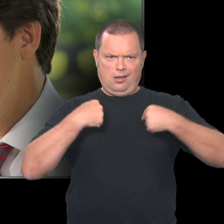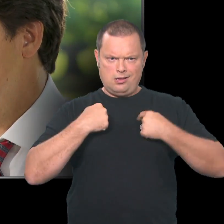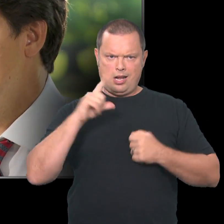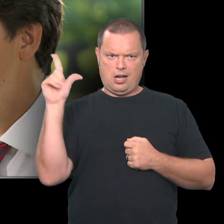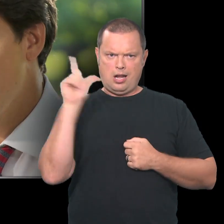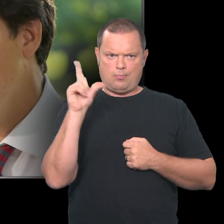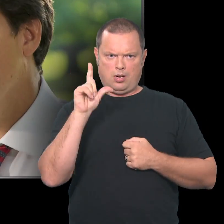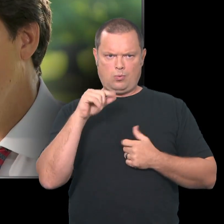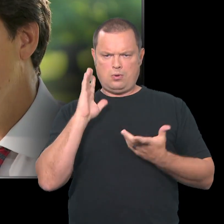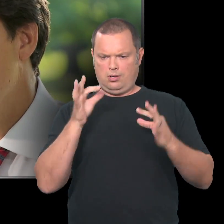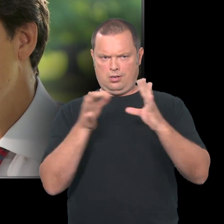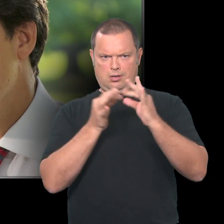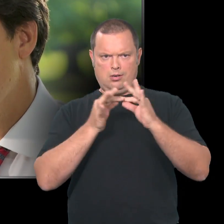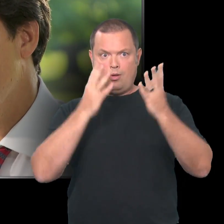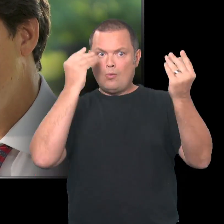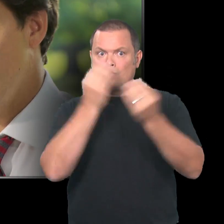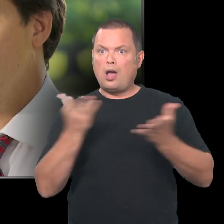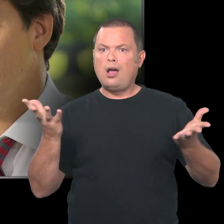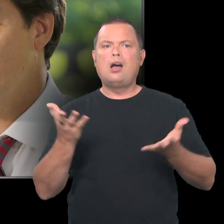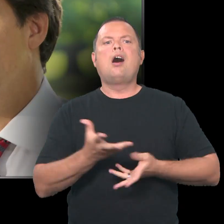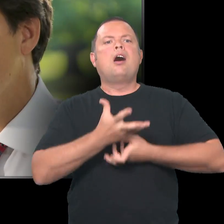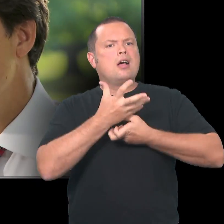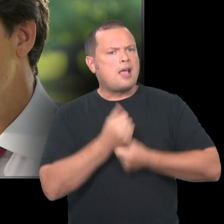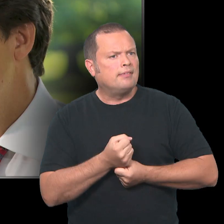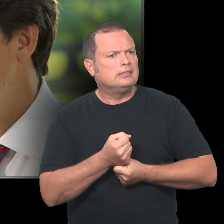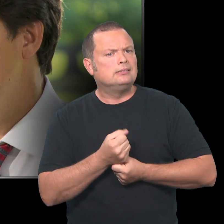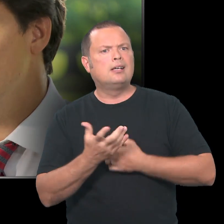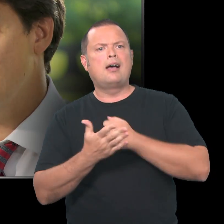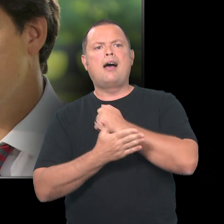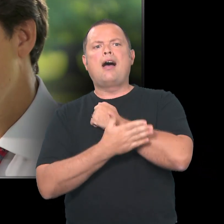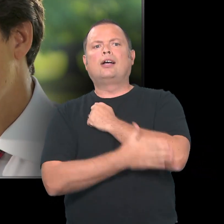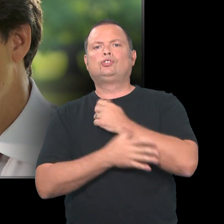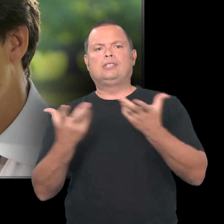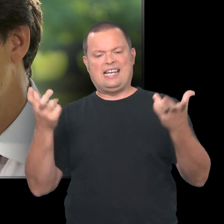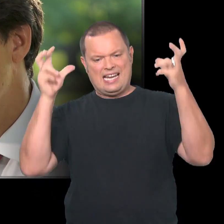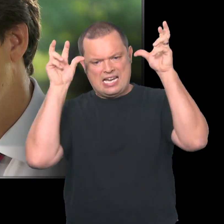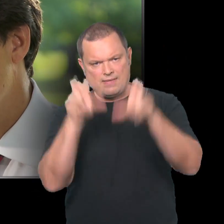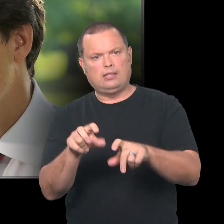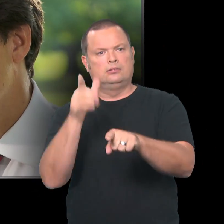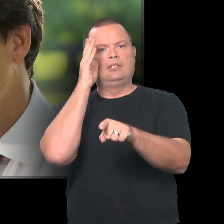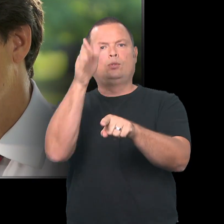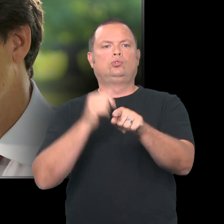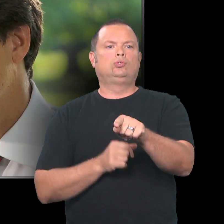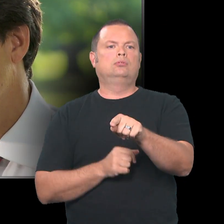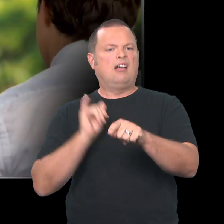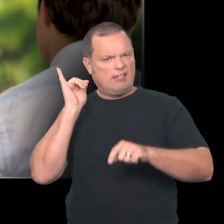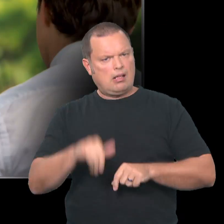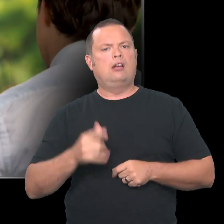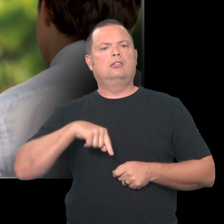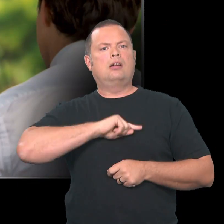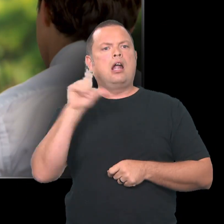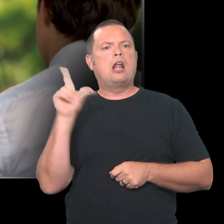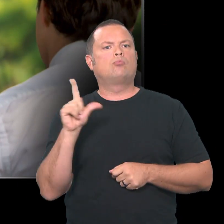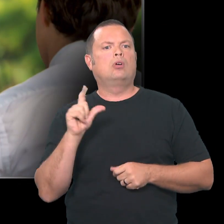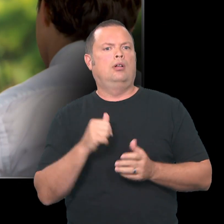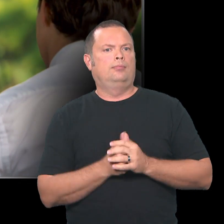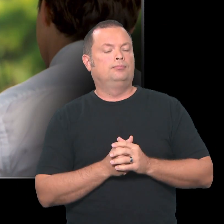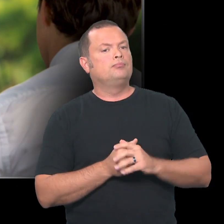and the Liberal Party, which is proposing that, what we all know, which is that confident countries invest in their own future.